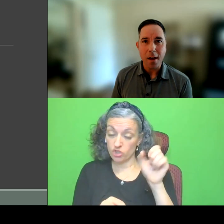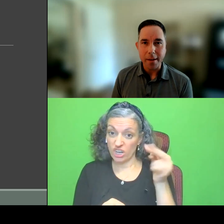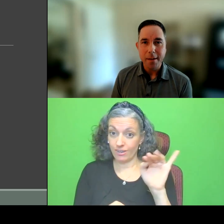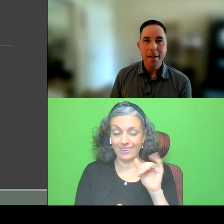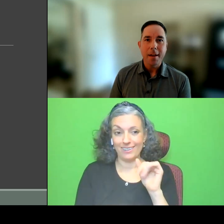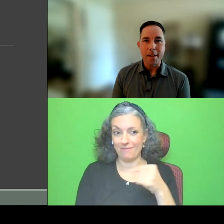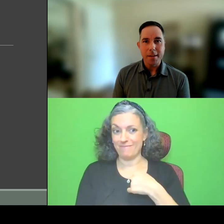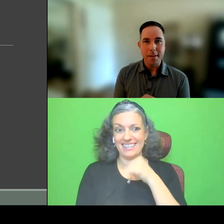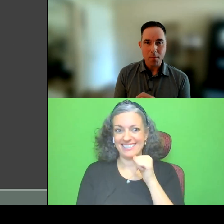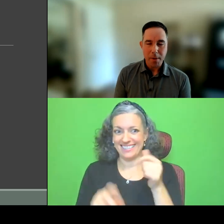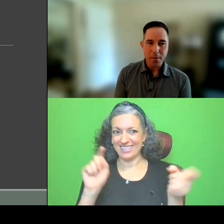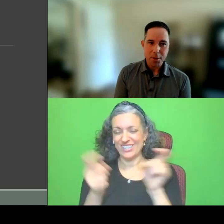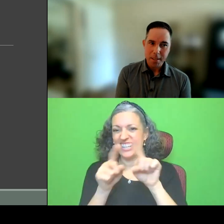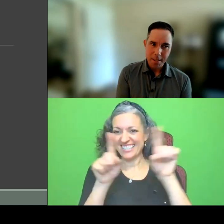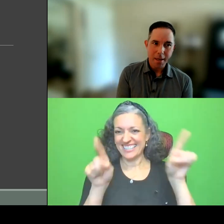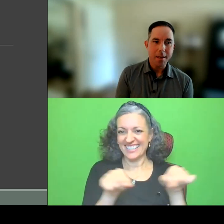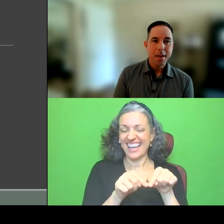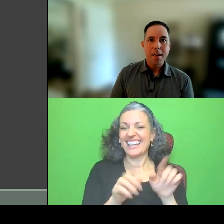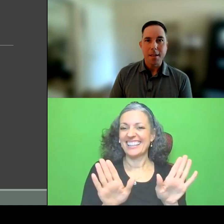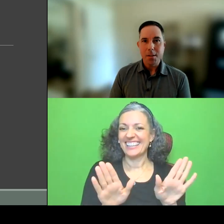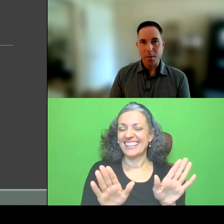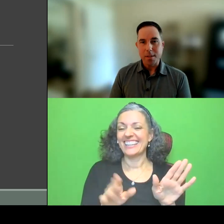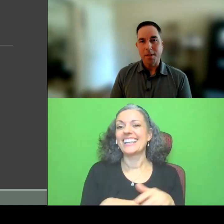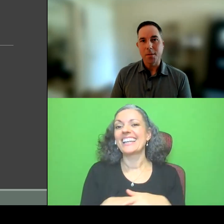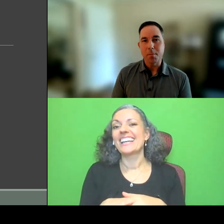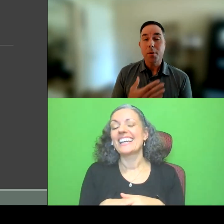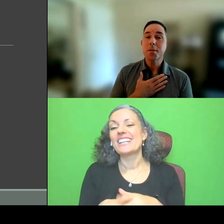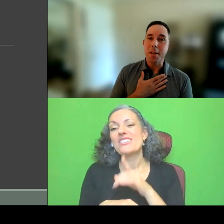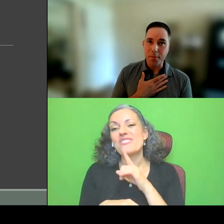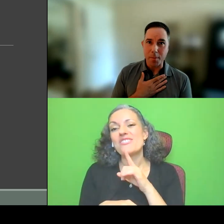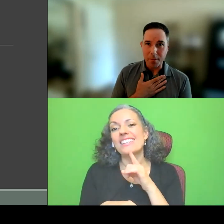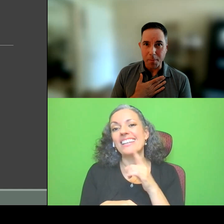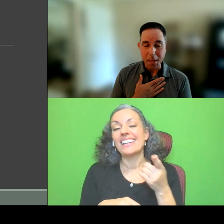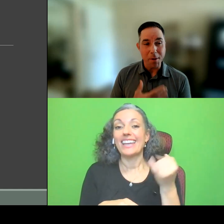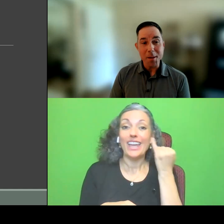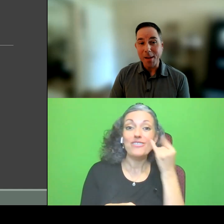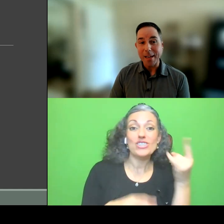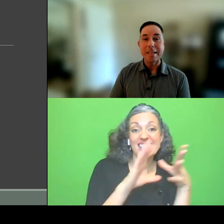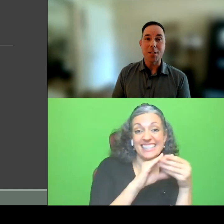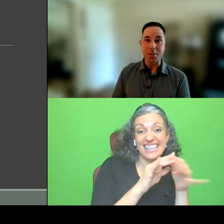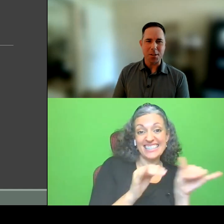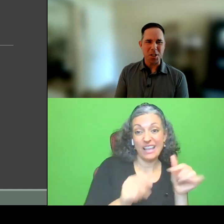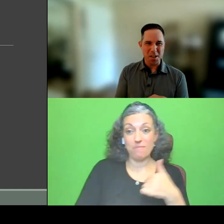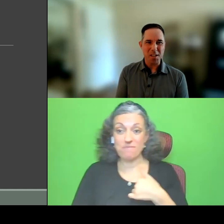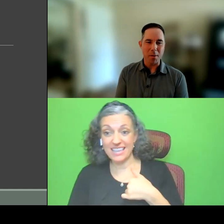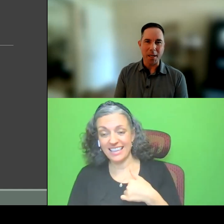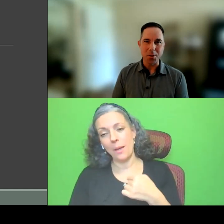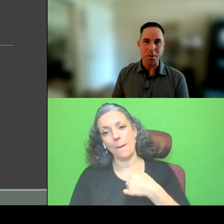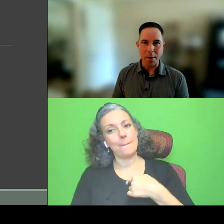slide and anything that repeats what she said is coincidental and personally affirming for me, but I didn't make any changes. Because she talked about making sure the barriers are